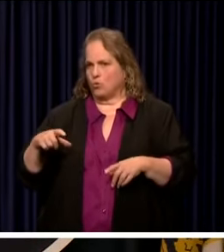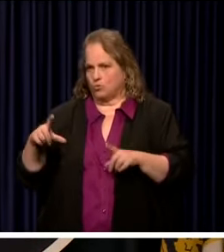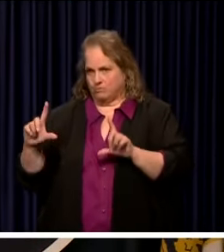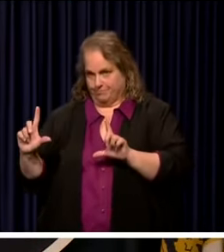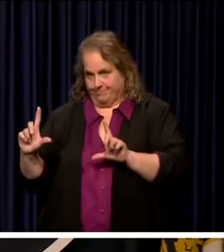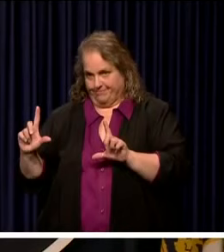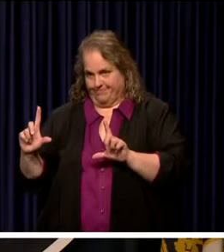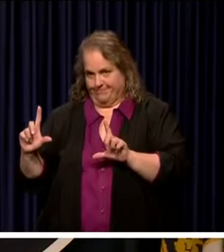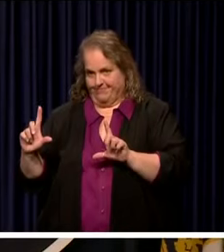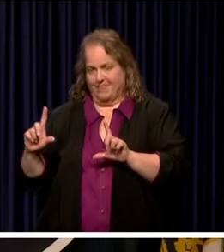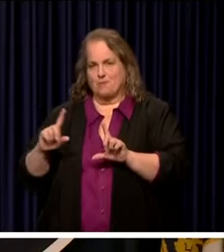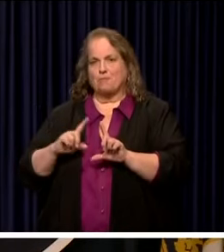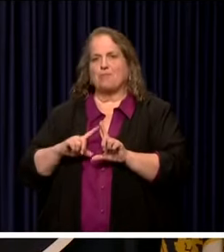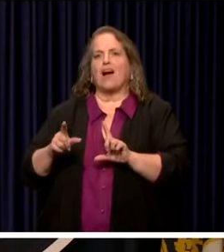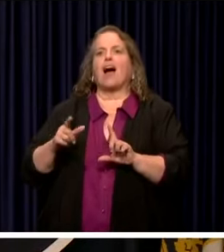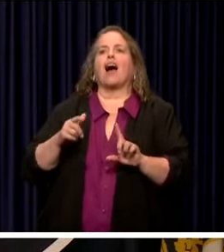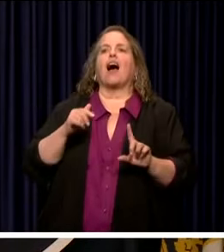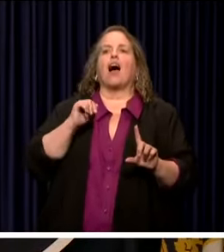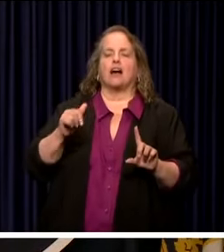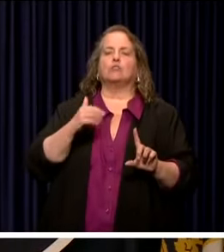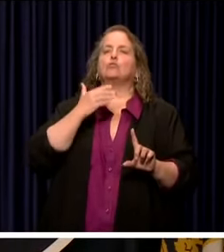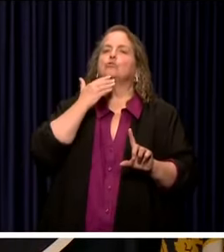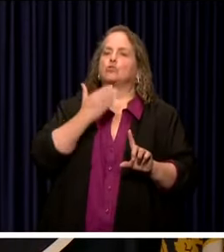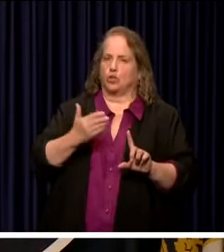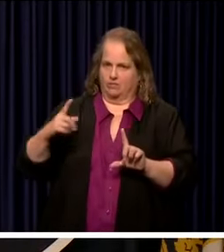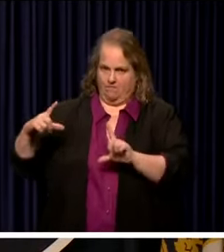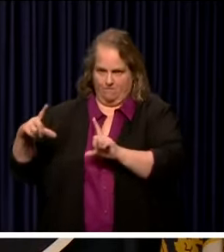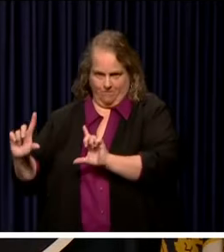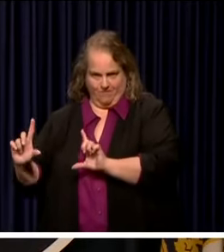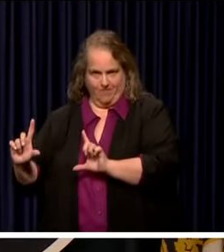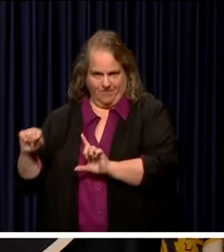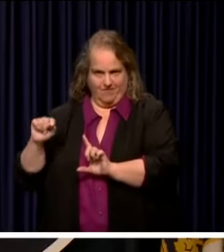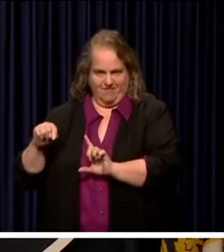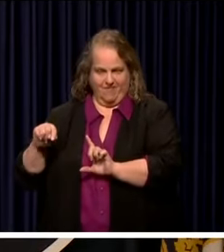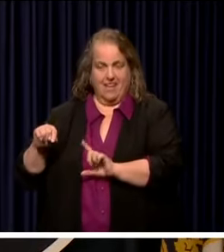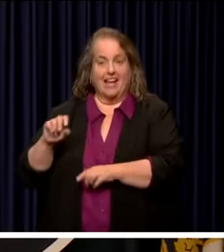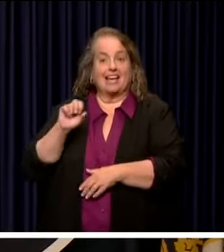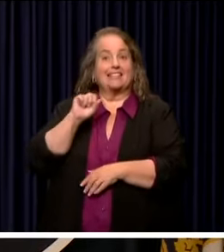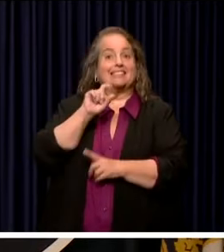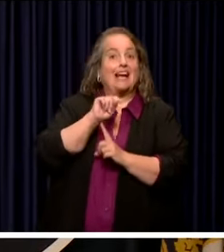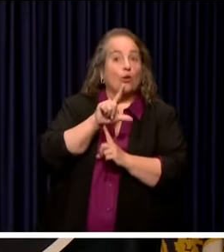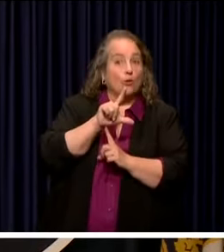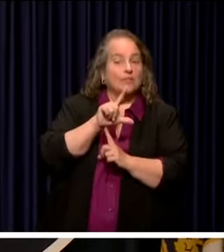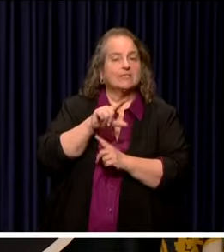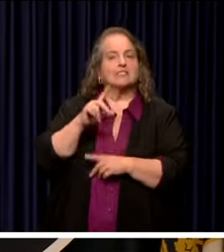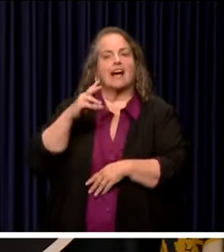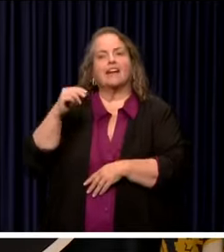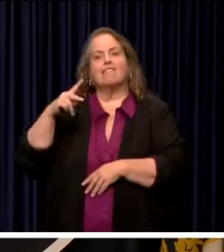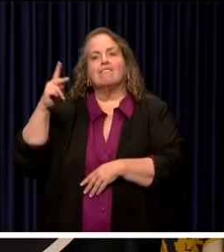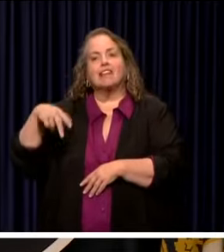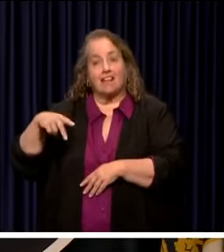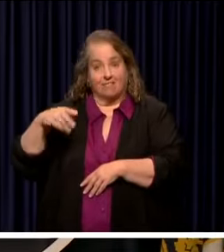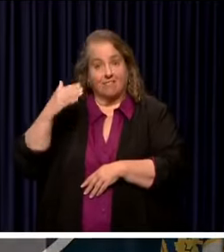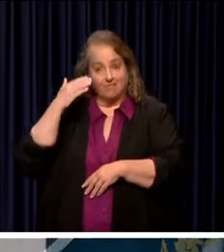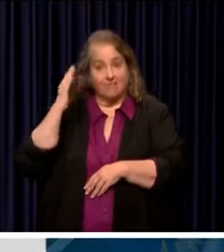THAT WE HAVE IS TO MAKE SURE THAT AS WE START REOPENING OUR